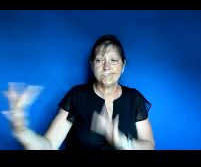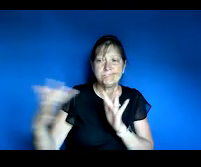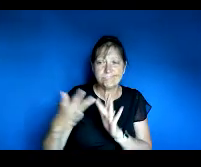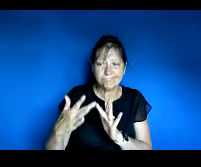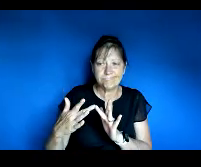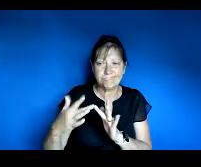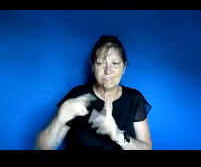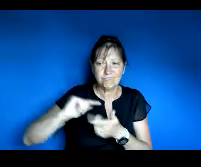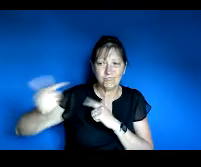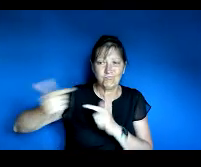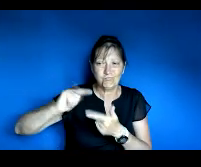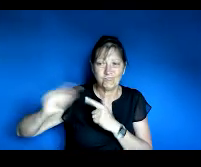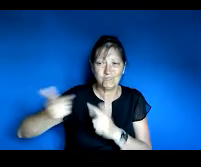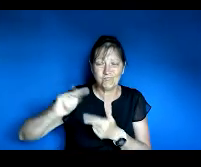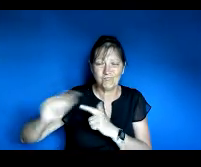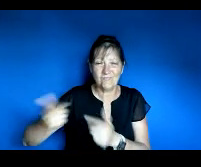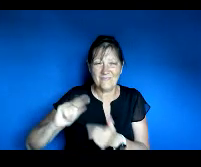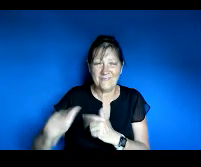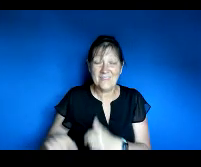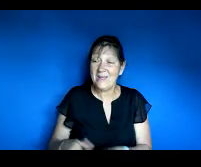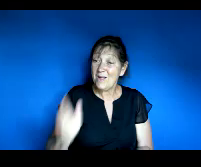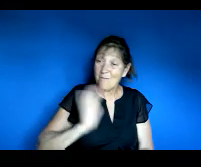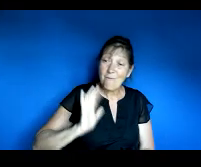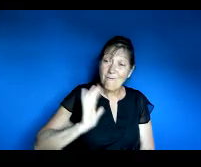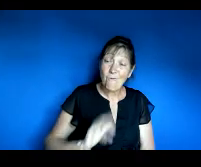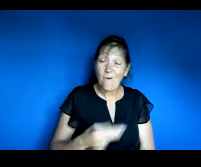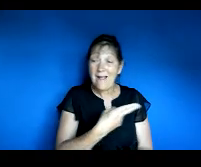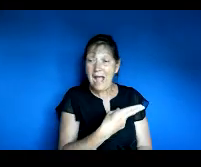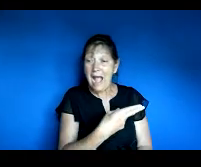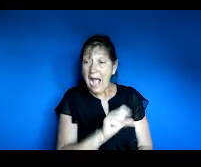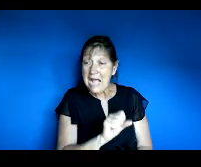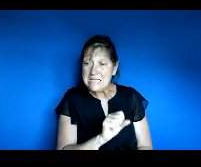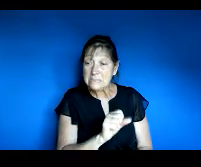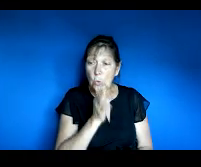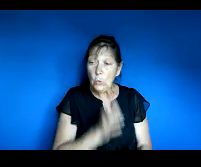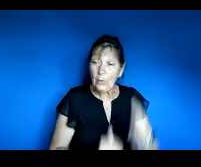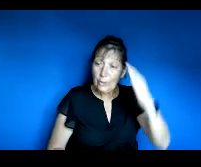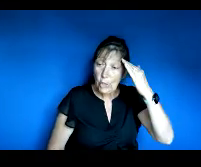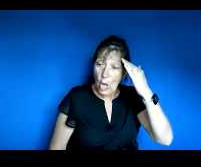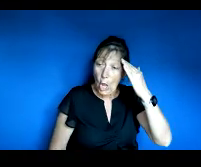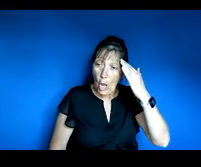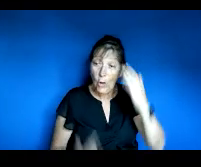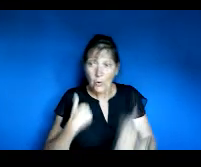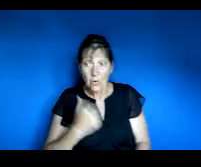because it's much less likely than in a high school context that we're gonna have an idea that that's happening if you're not telling us.